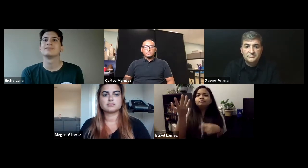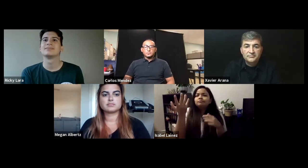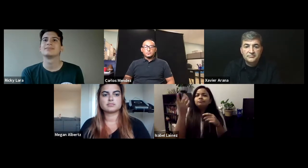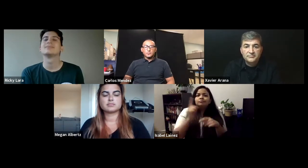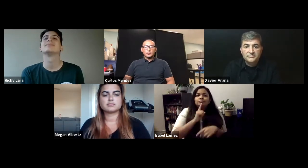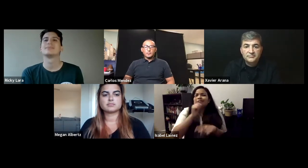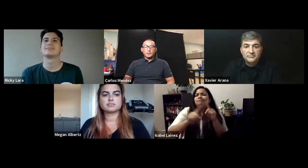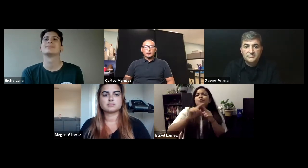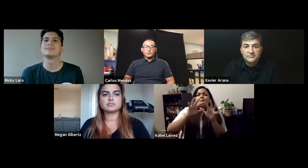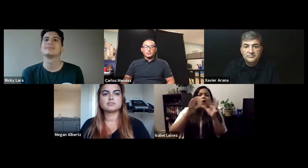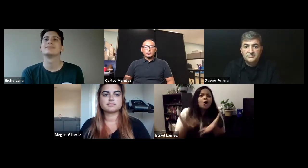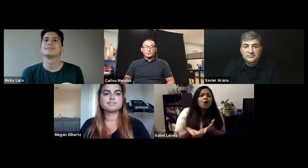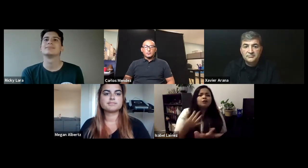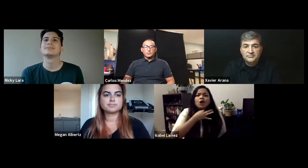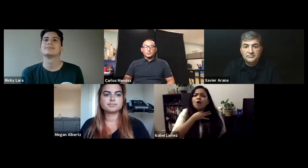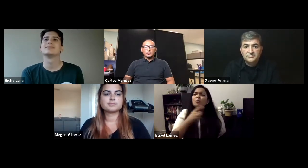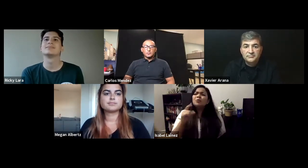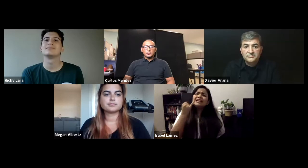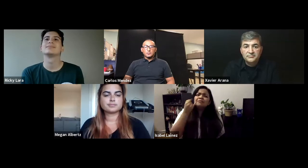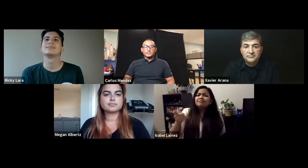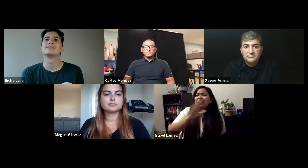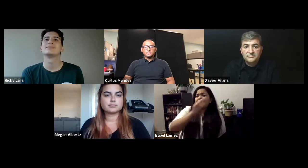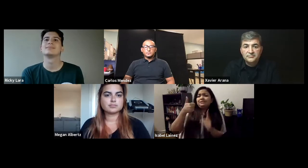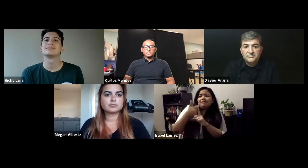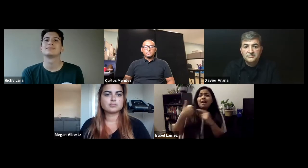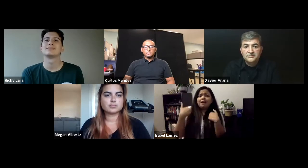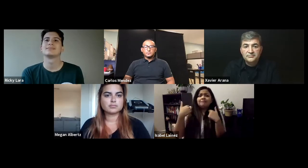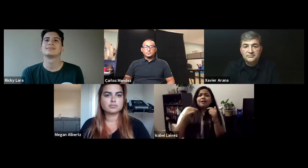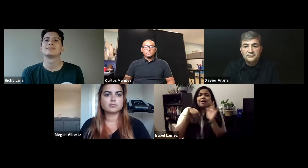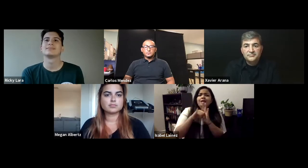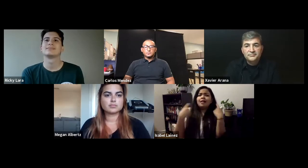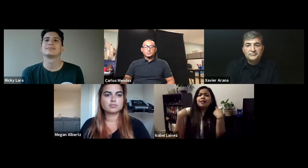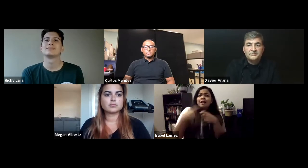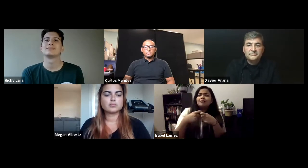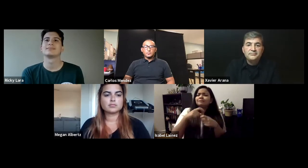Um, well, it's a journey really. If you're curious about the world...